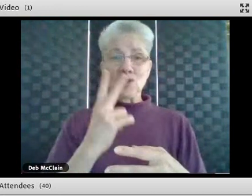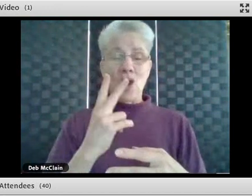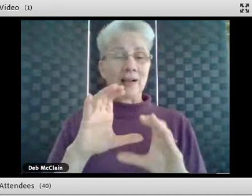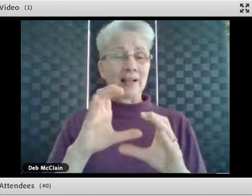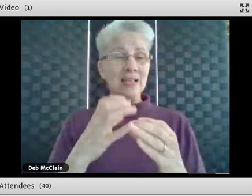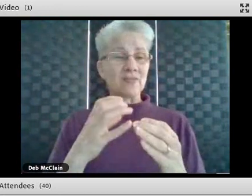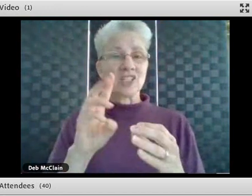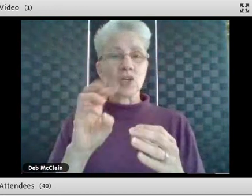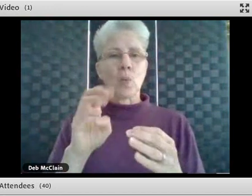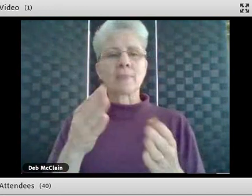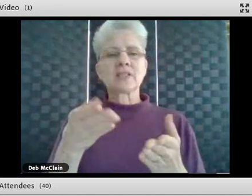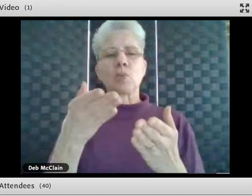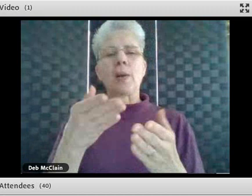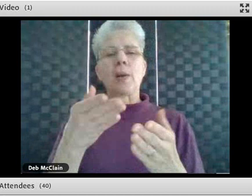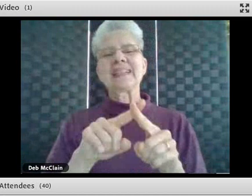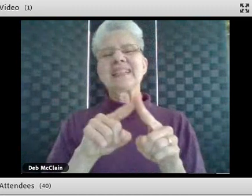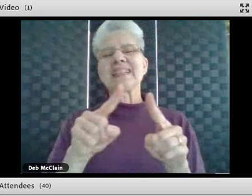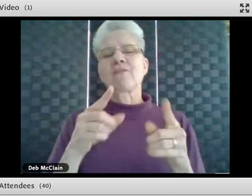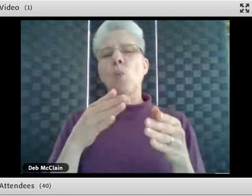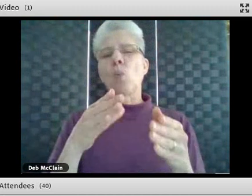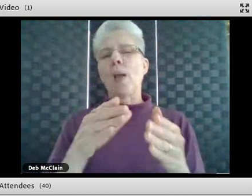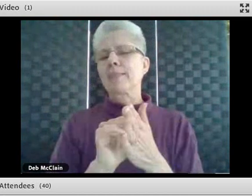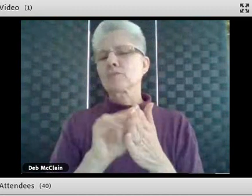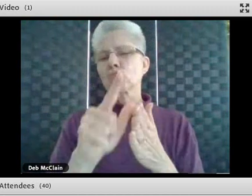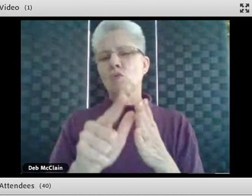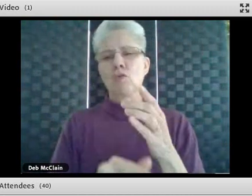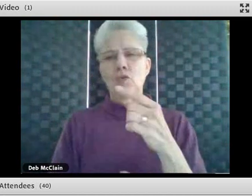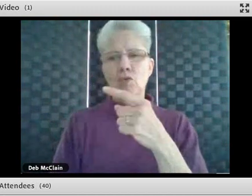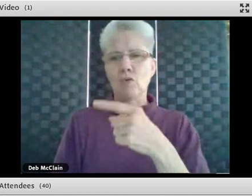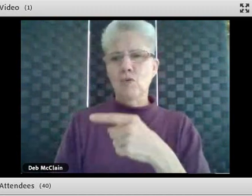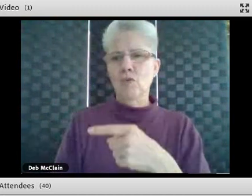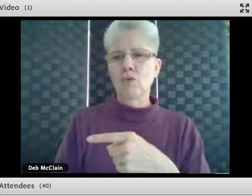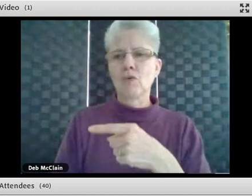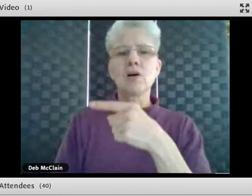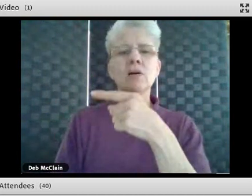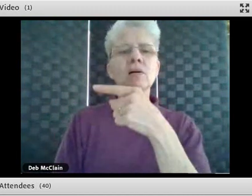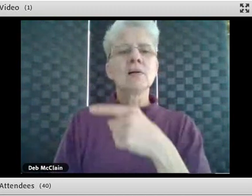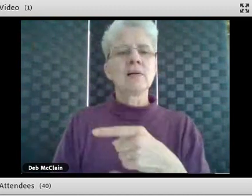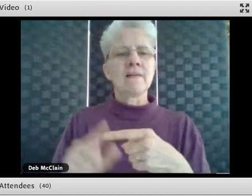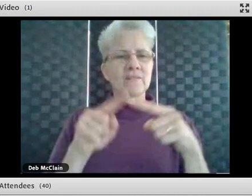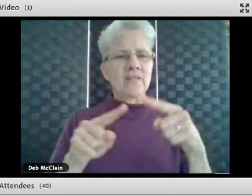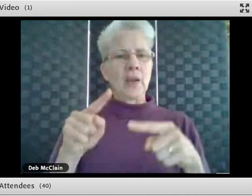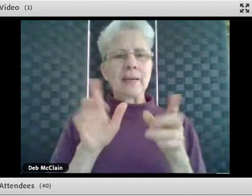It's just presented in a slightly different way. So, here, all the various narrower terms,